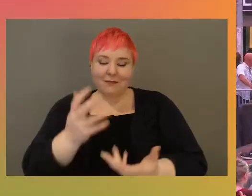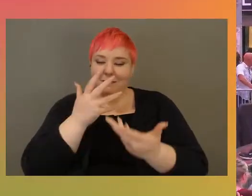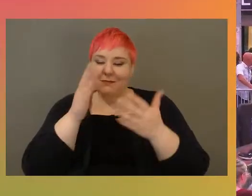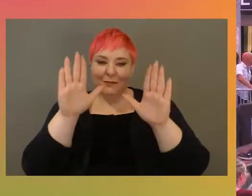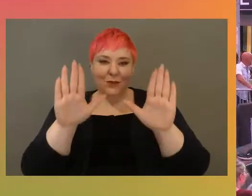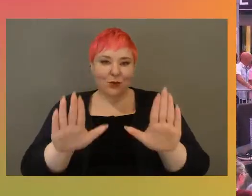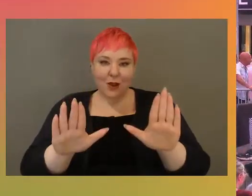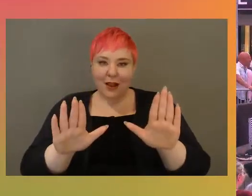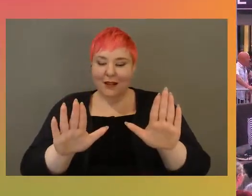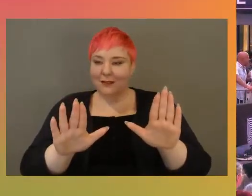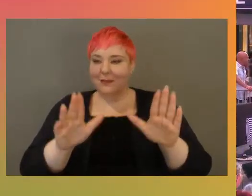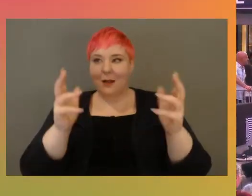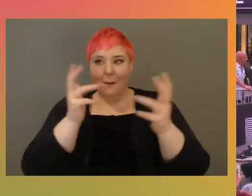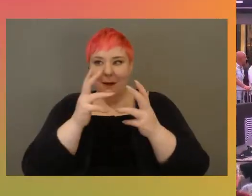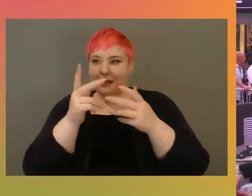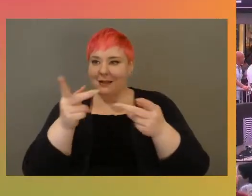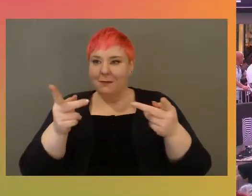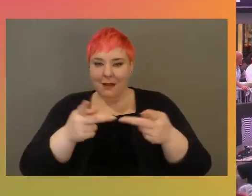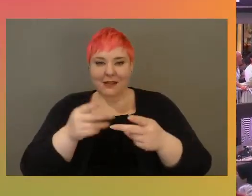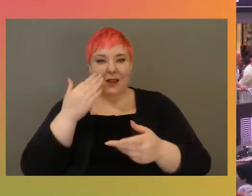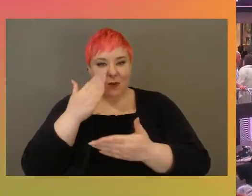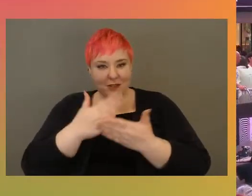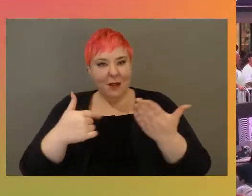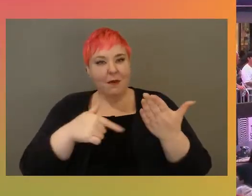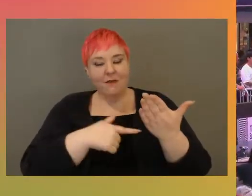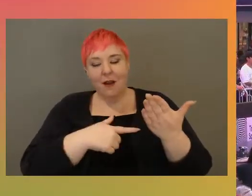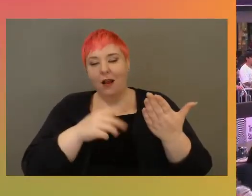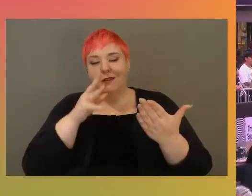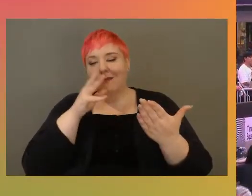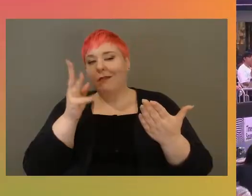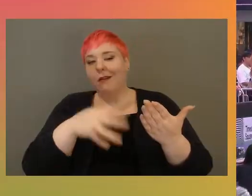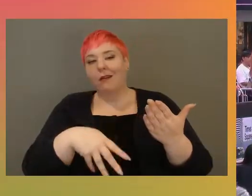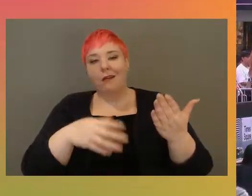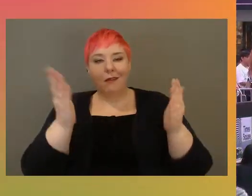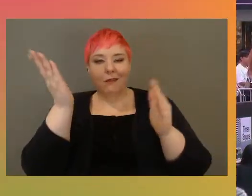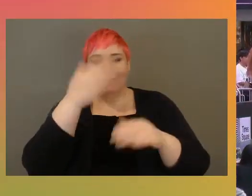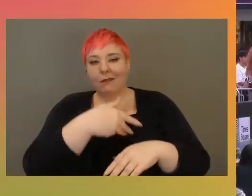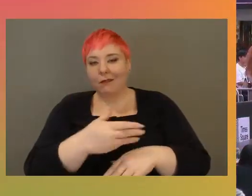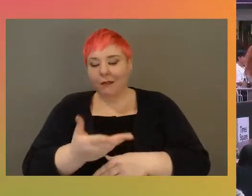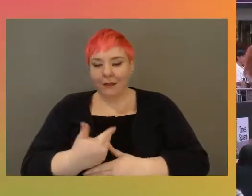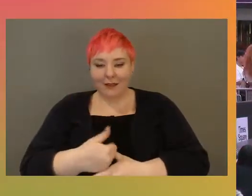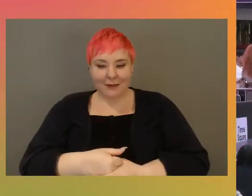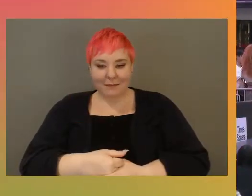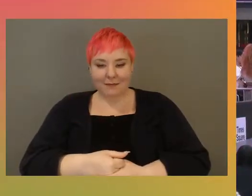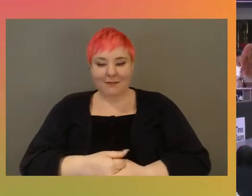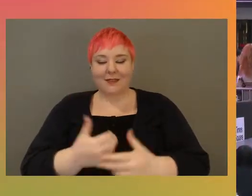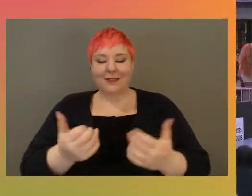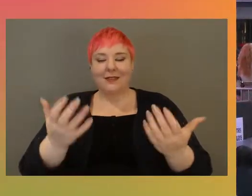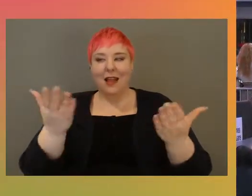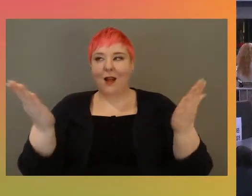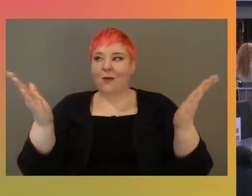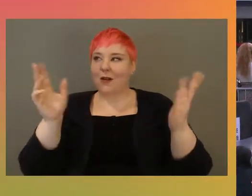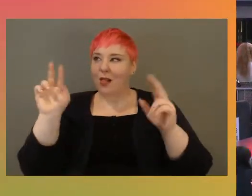FOR A MOMENT, LET'S RECEIVE THE BLESSING OF TIMES THE SQUARE. IT IS SUCH A GREAT, AMAZING